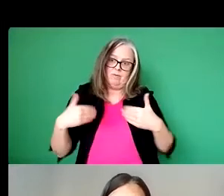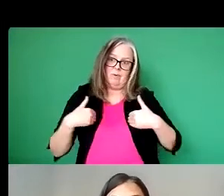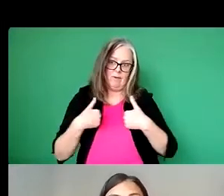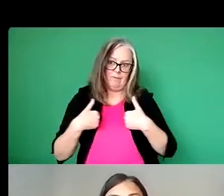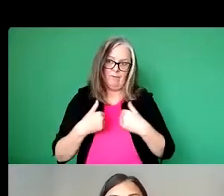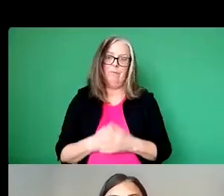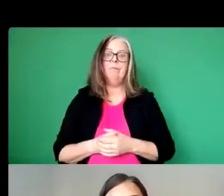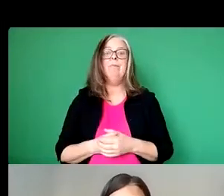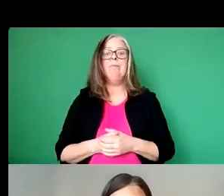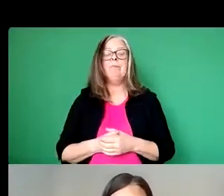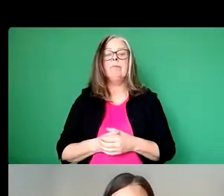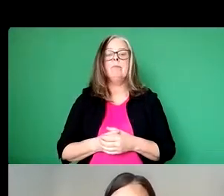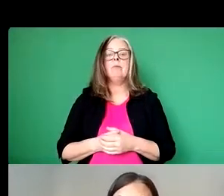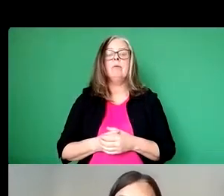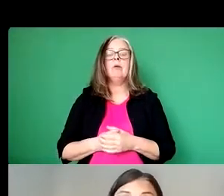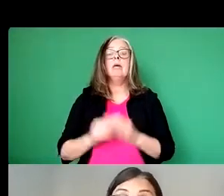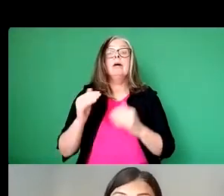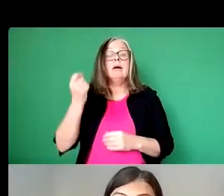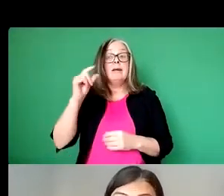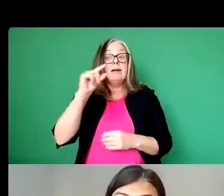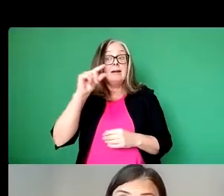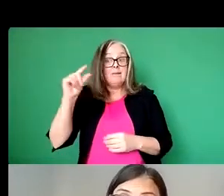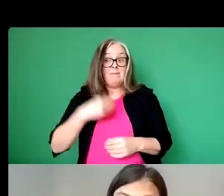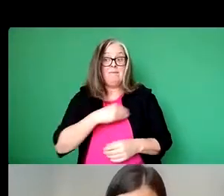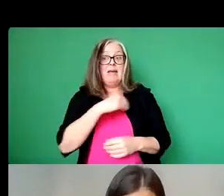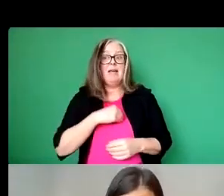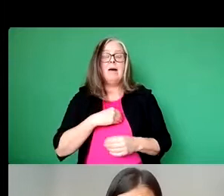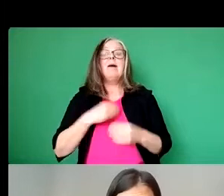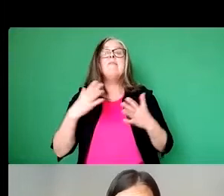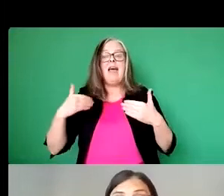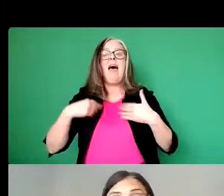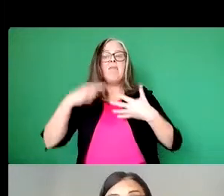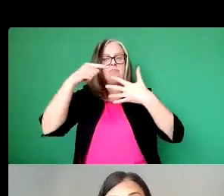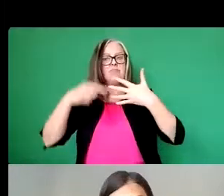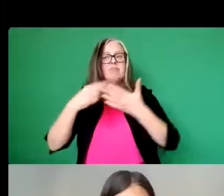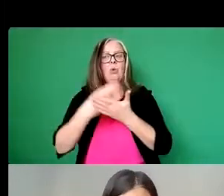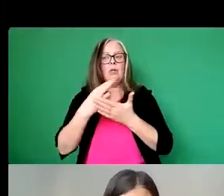so the government of manitoba has developed a number of resources in relation to service